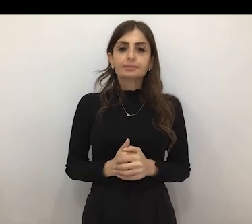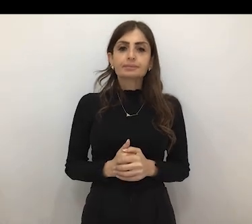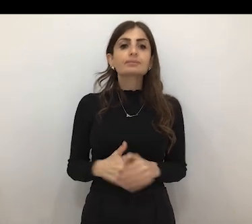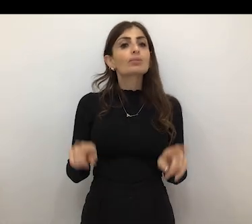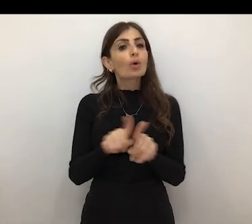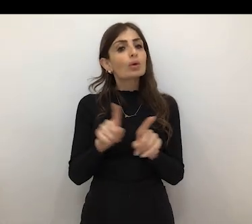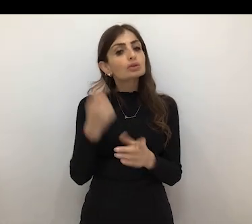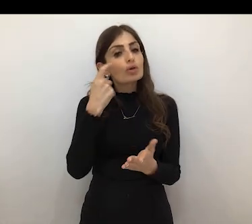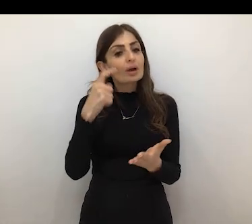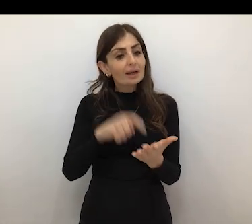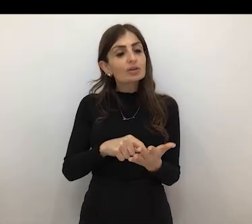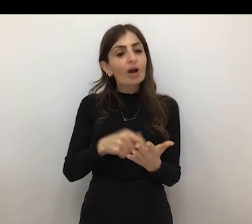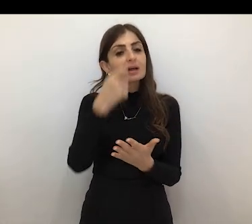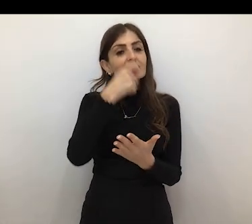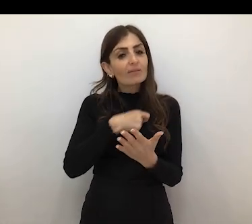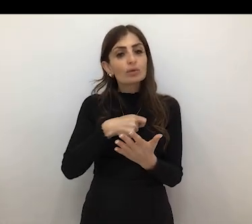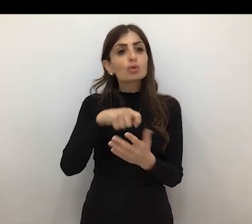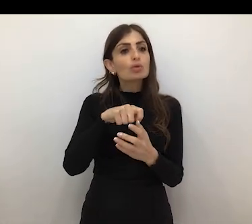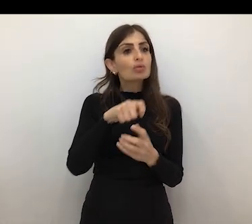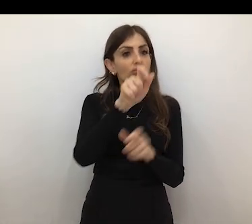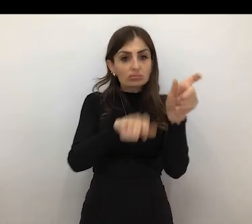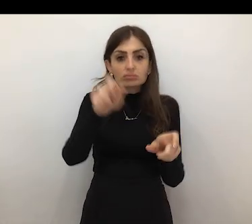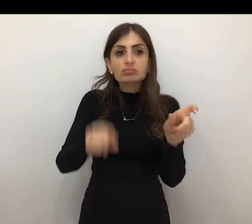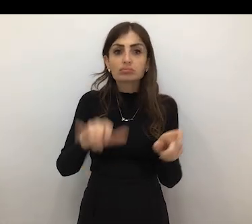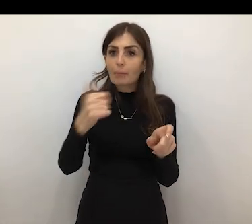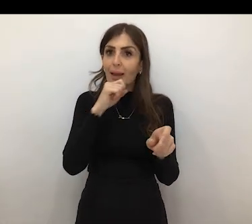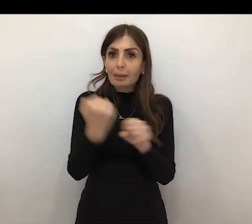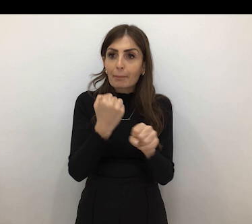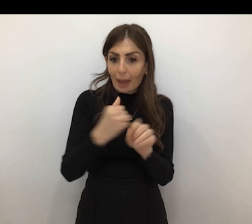We also recognise that for some, there will be export activities that are making money,